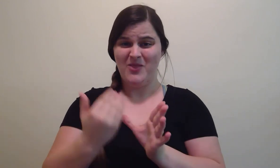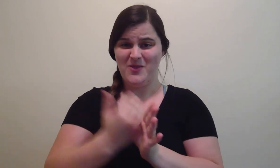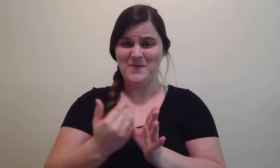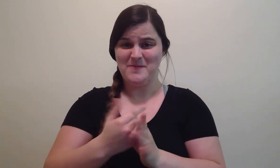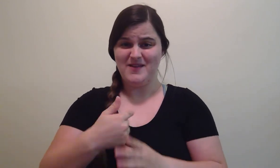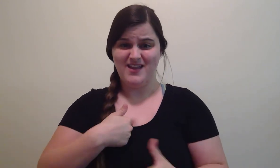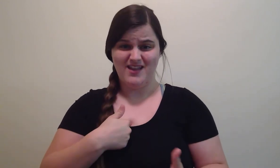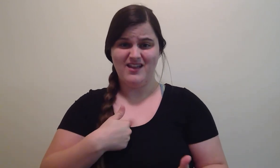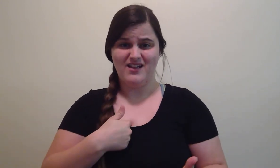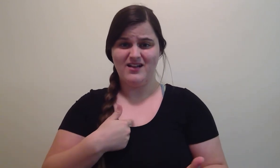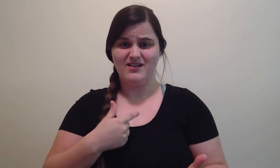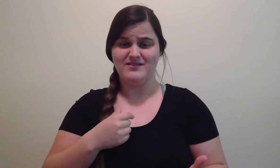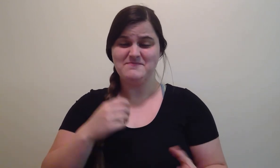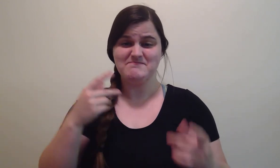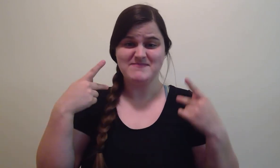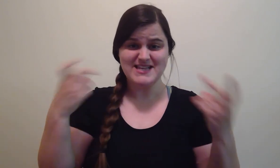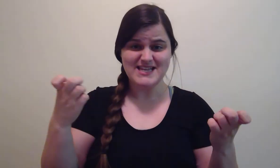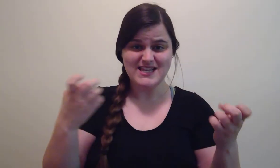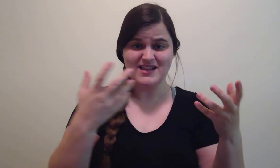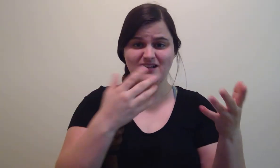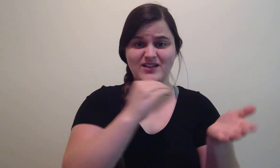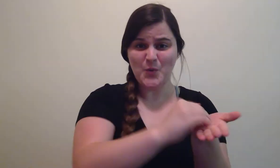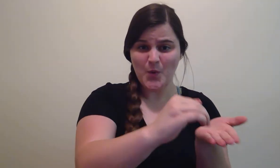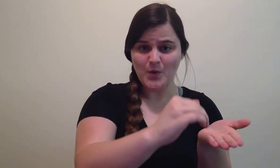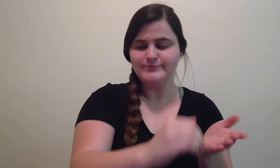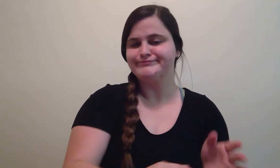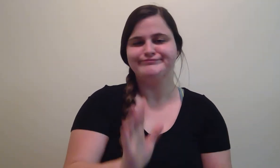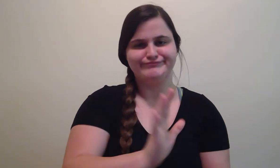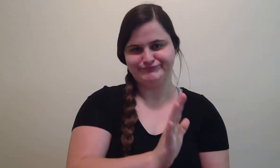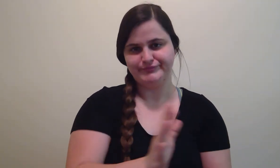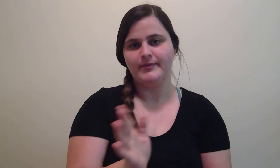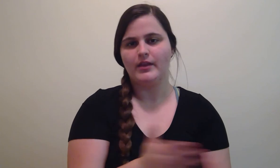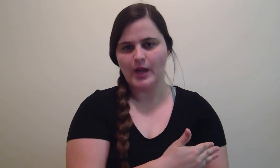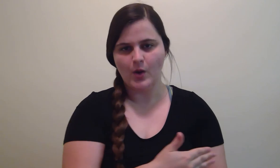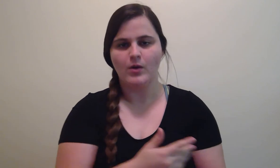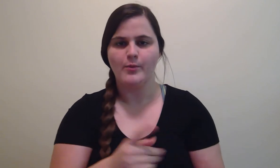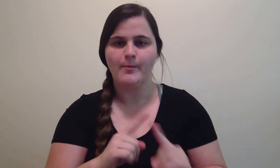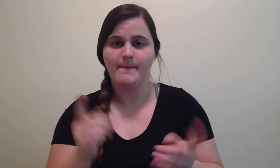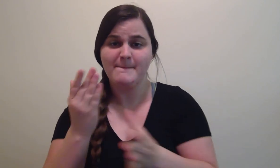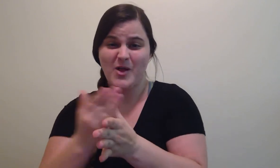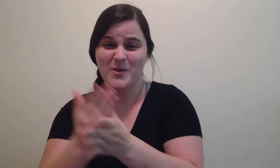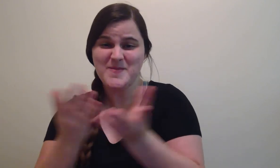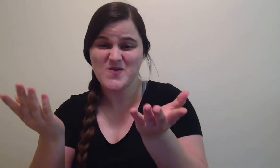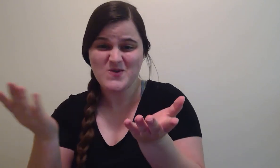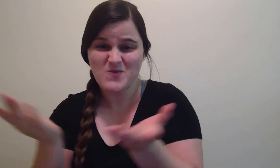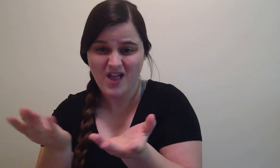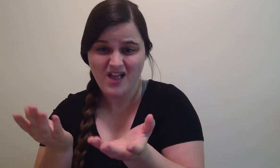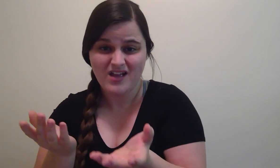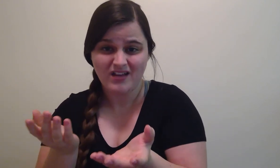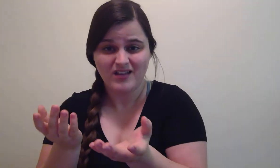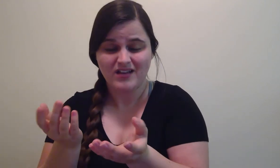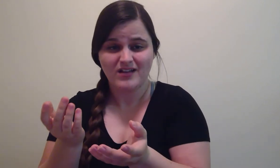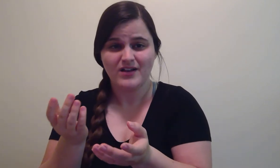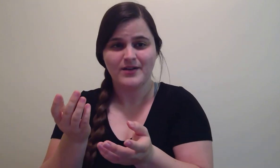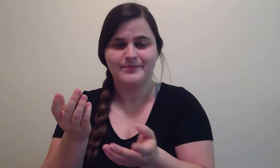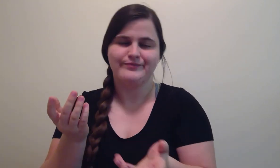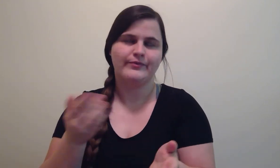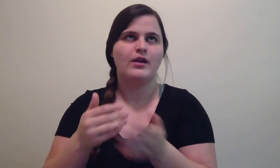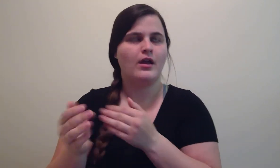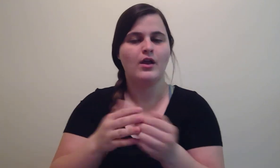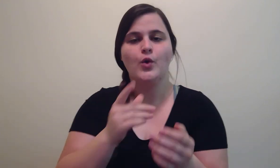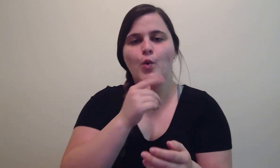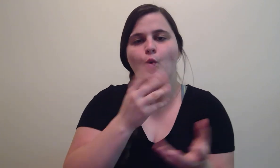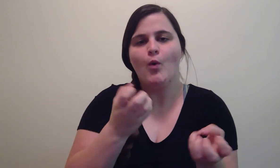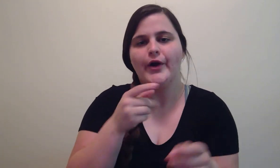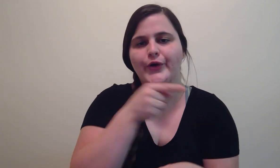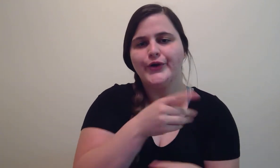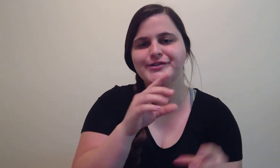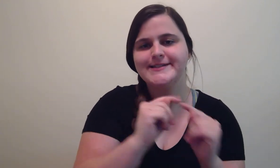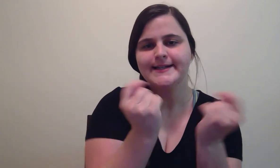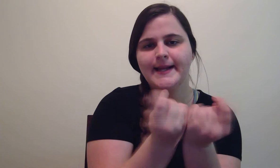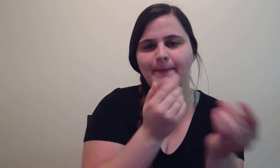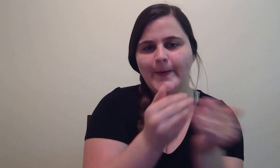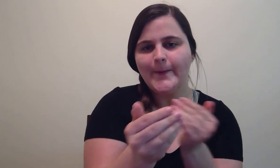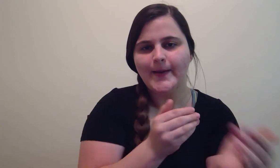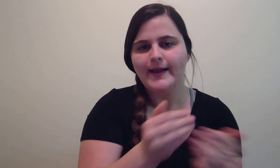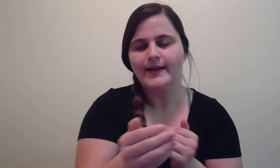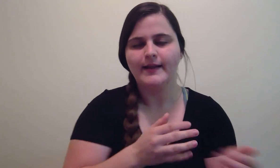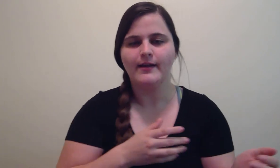What bugged me about it was not the fact that she got out of P.E.-who'd want her on their team, anyway?